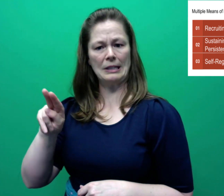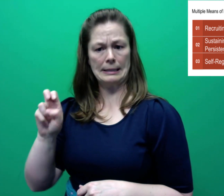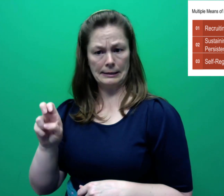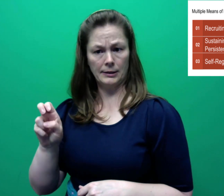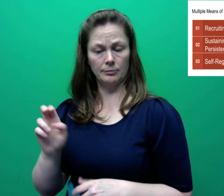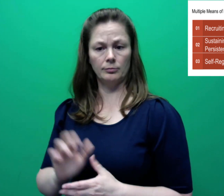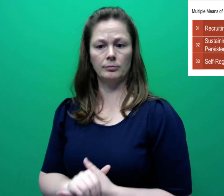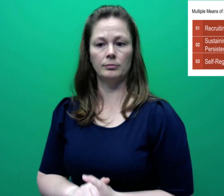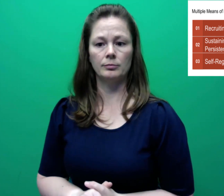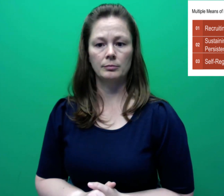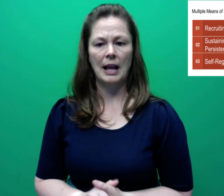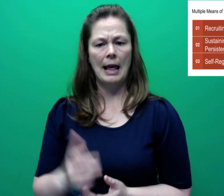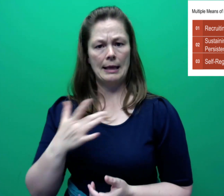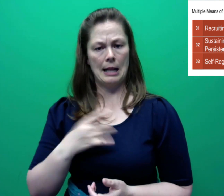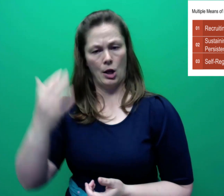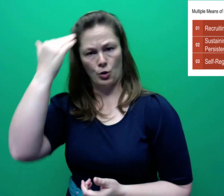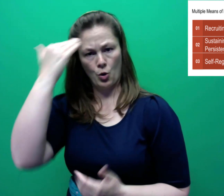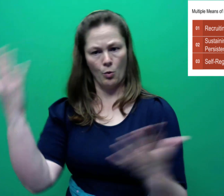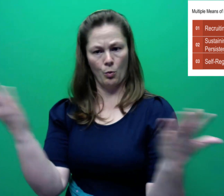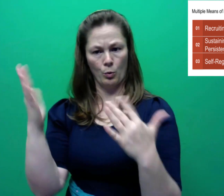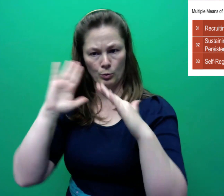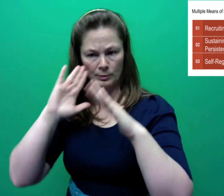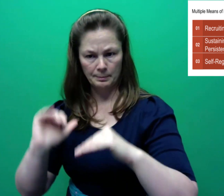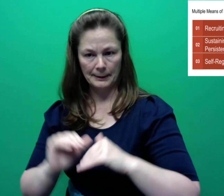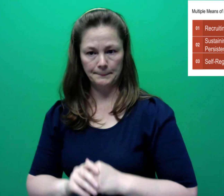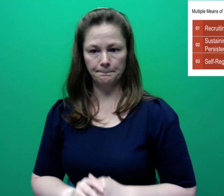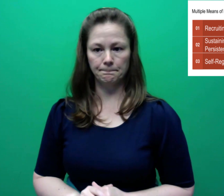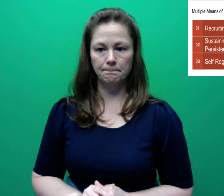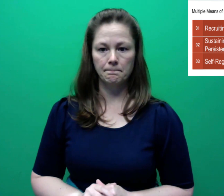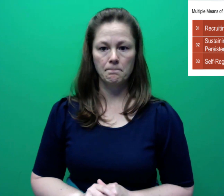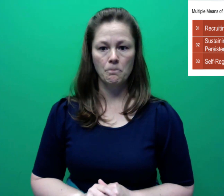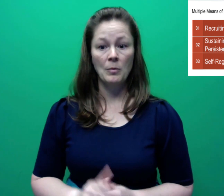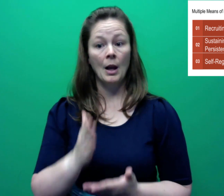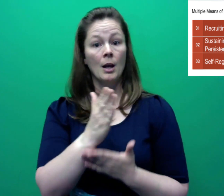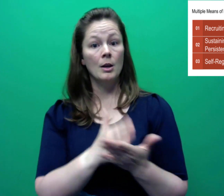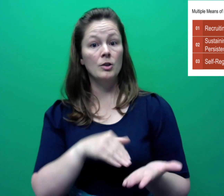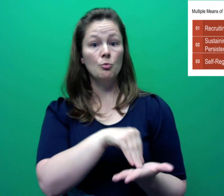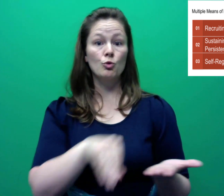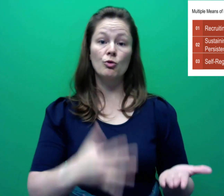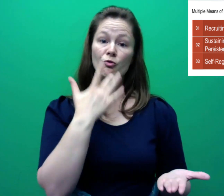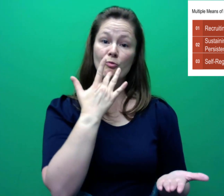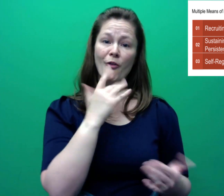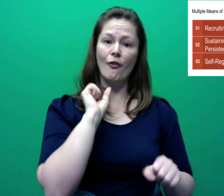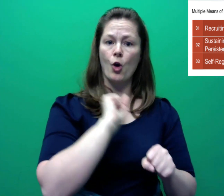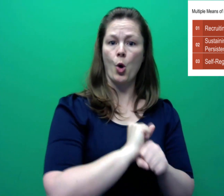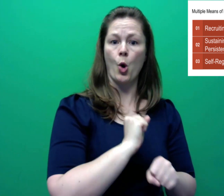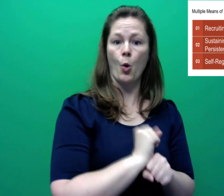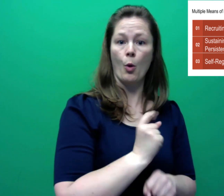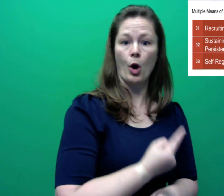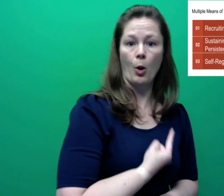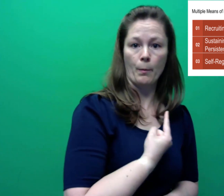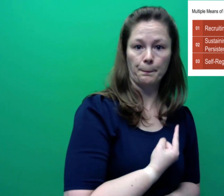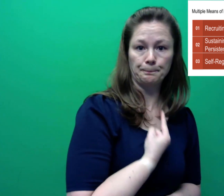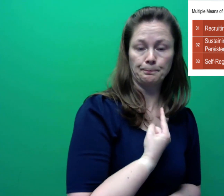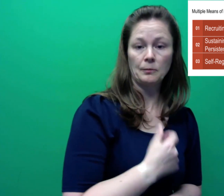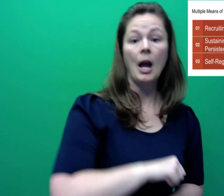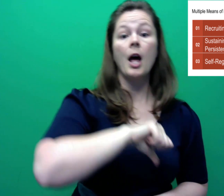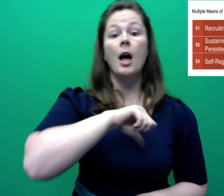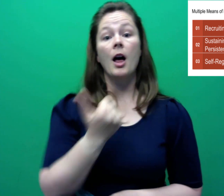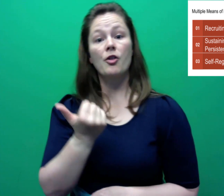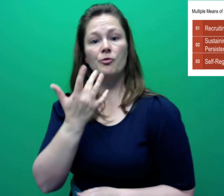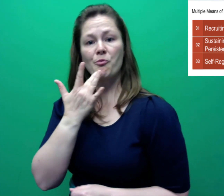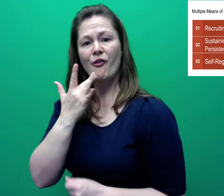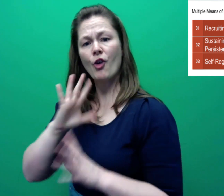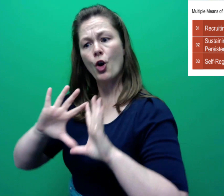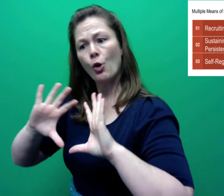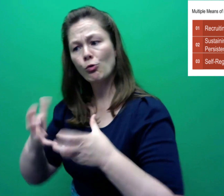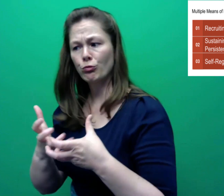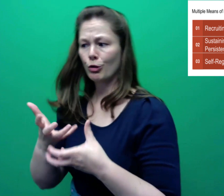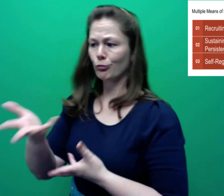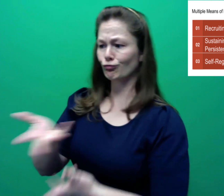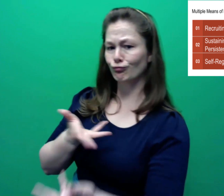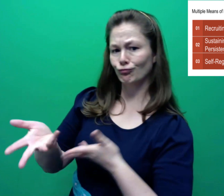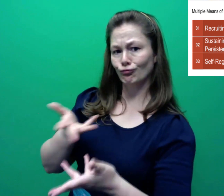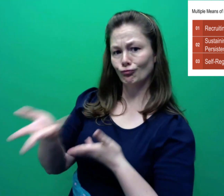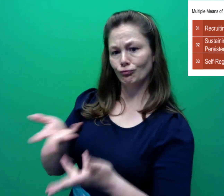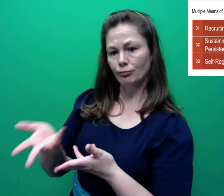help them predict the day. Some students prefer working alone while others are